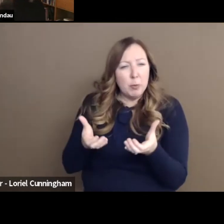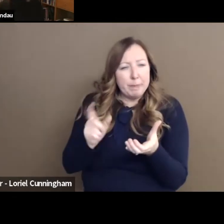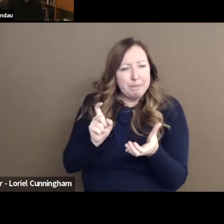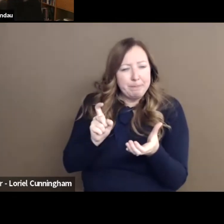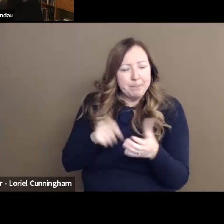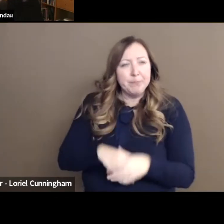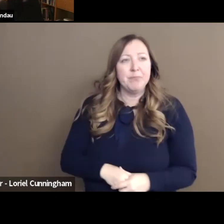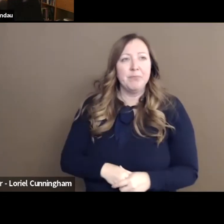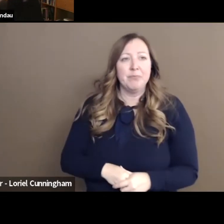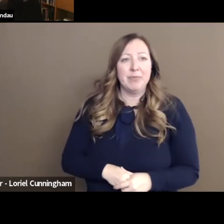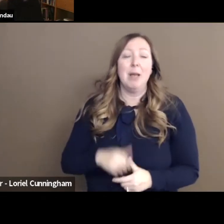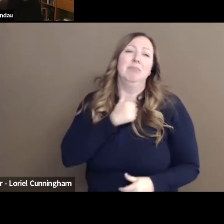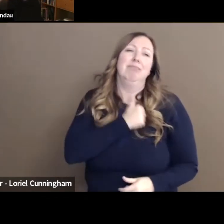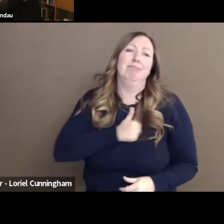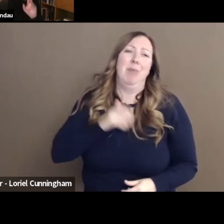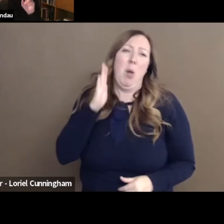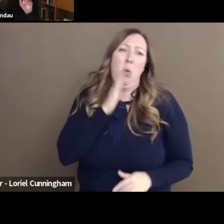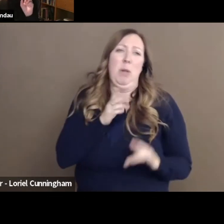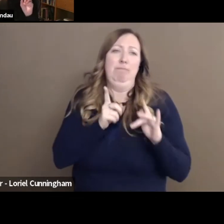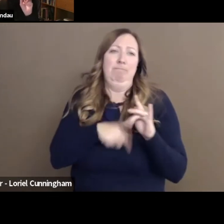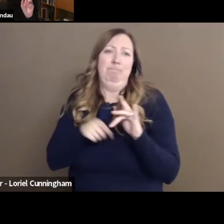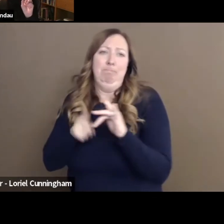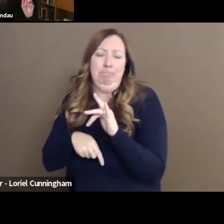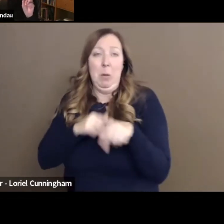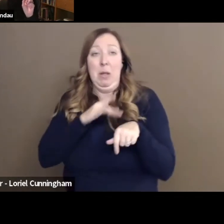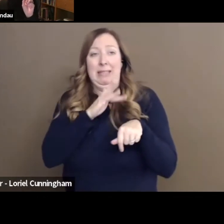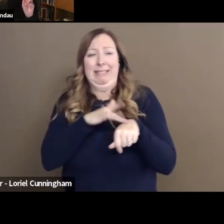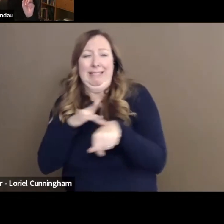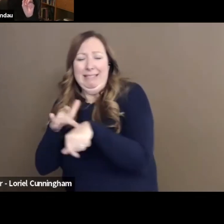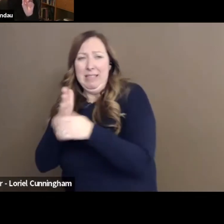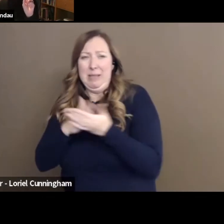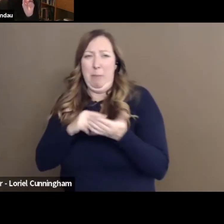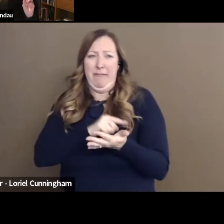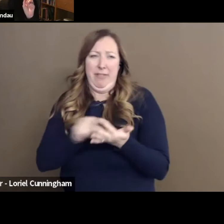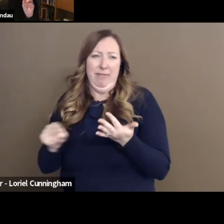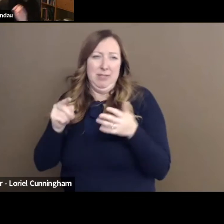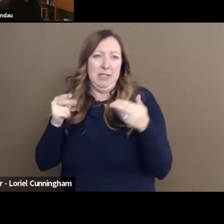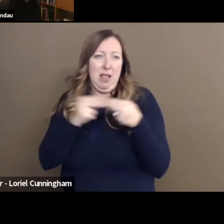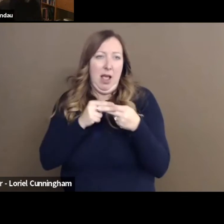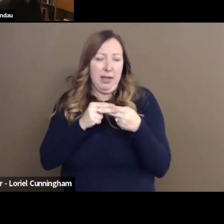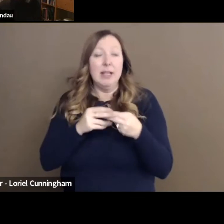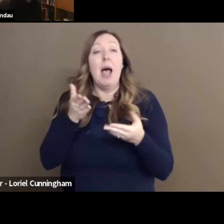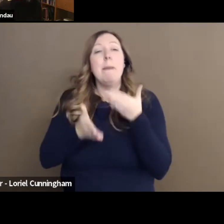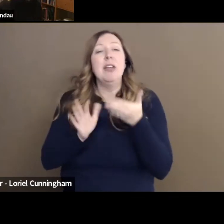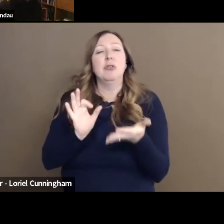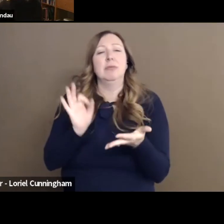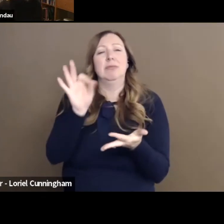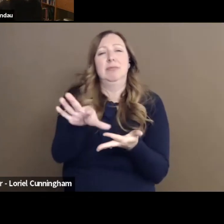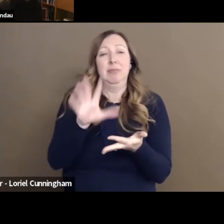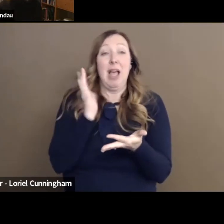skip some of this i might give you just one little snippet uh about the boundary